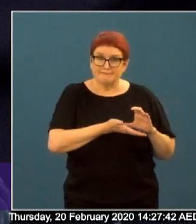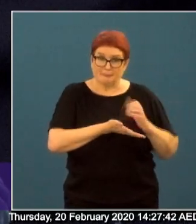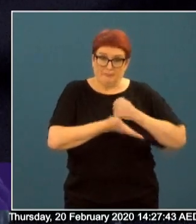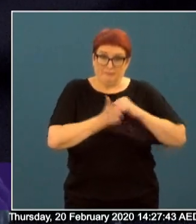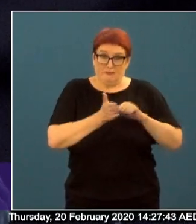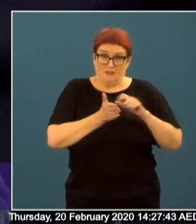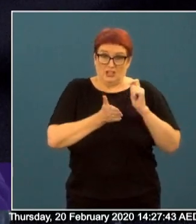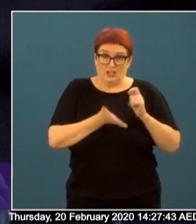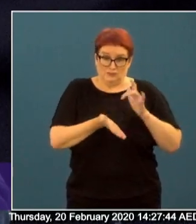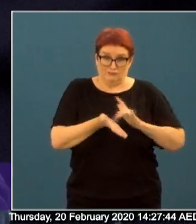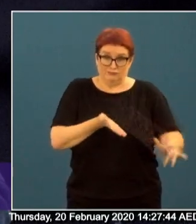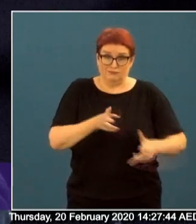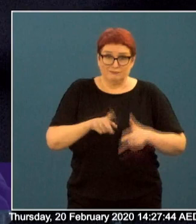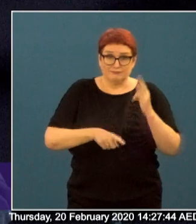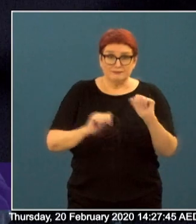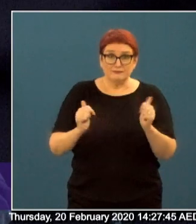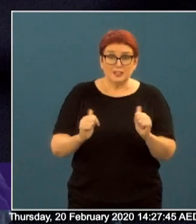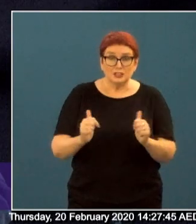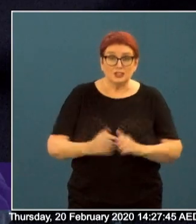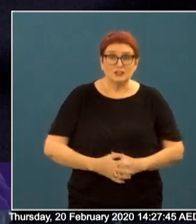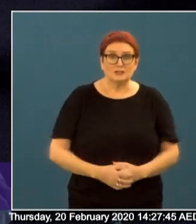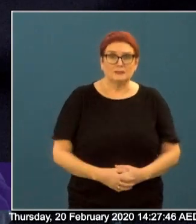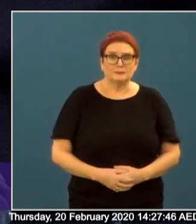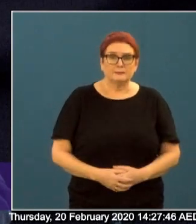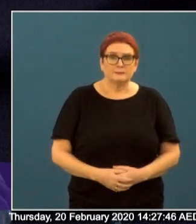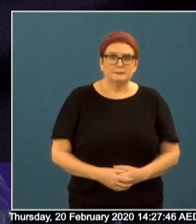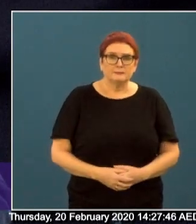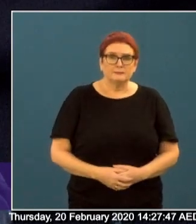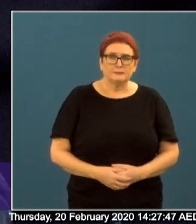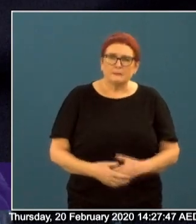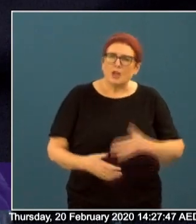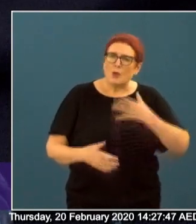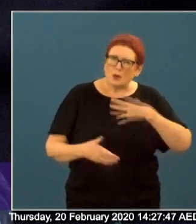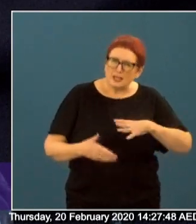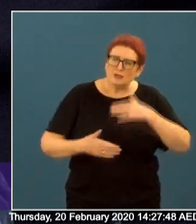And, you know, to continue that capacity-building is very important